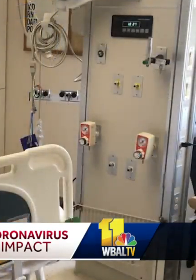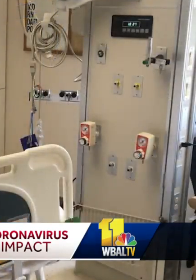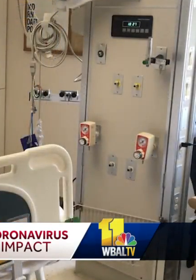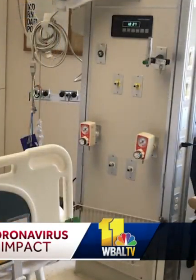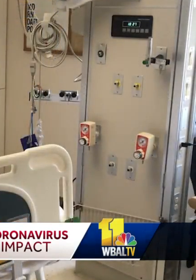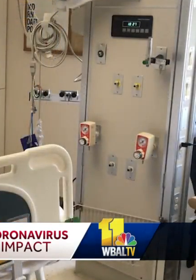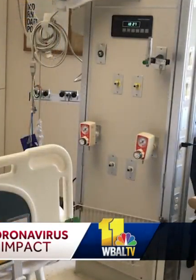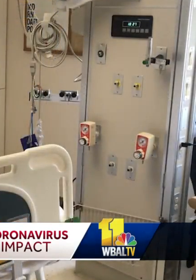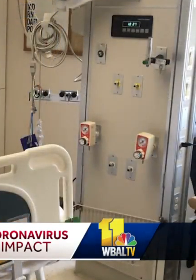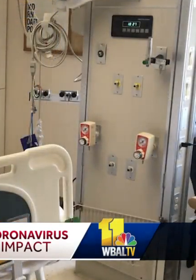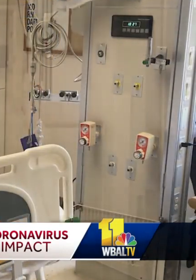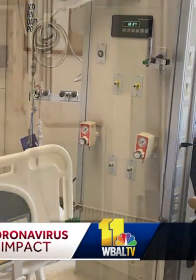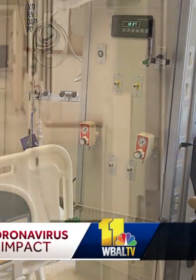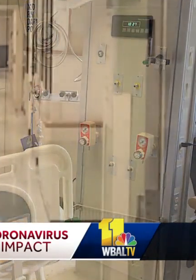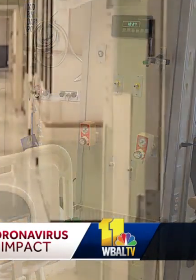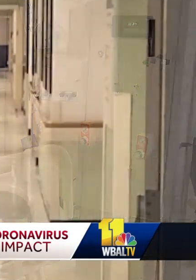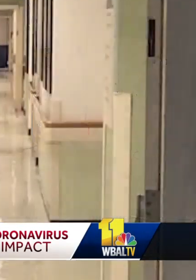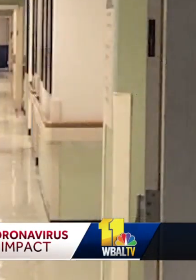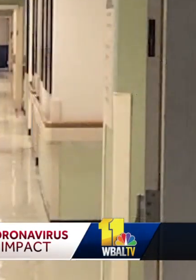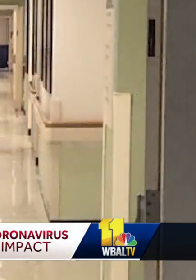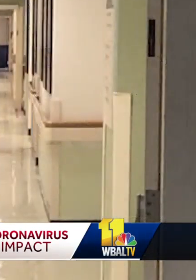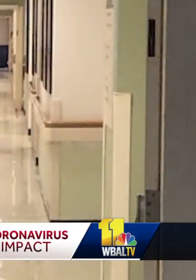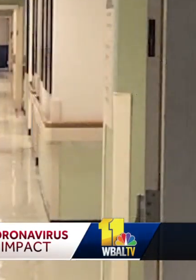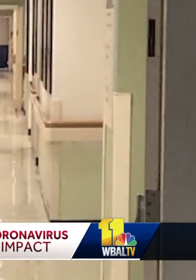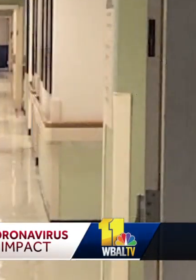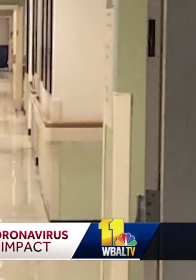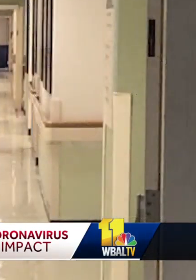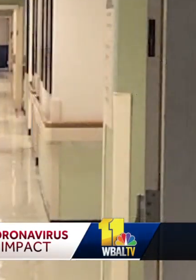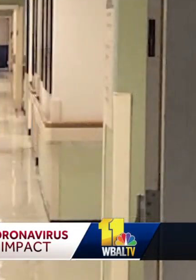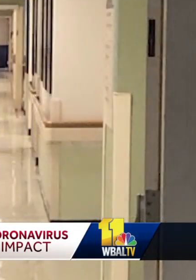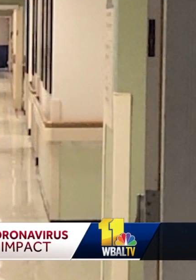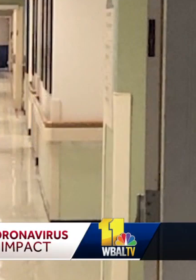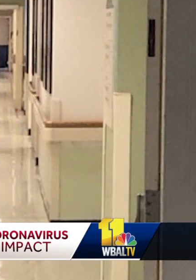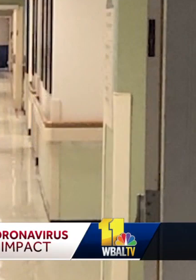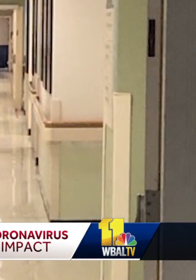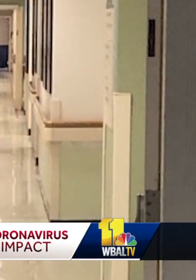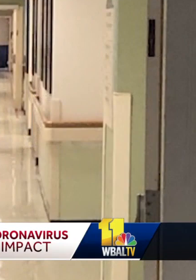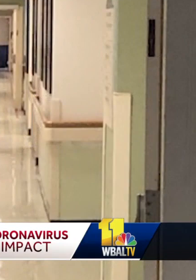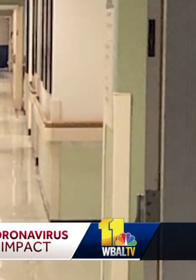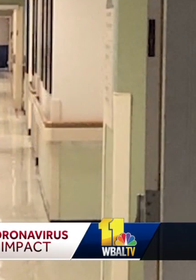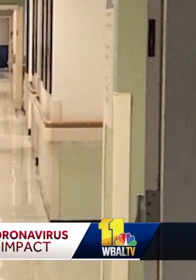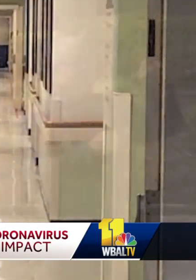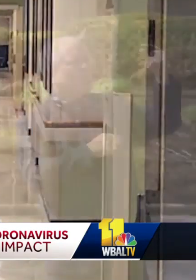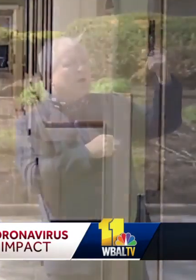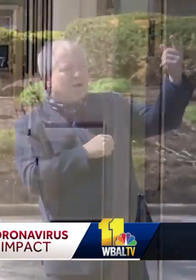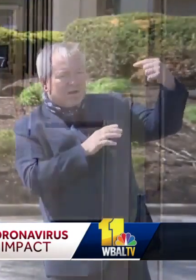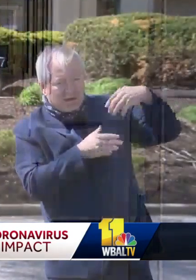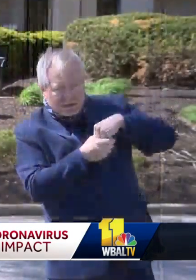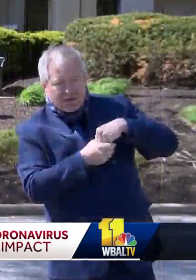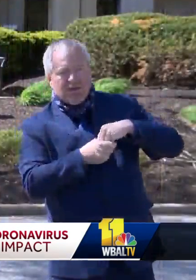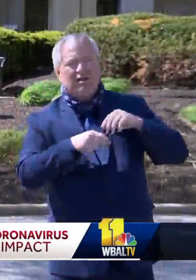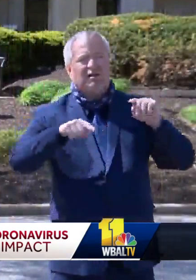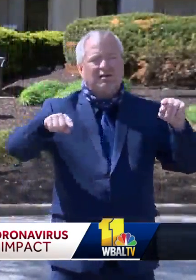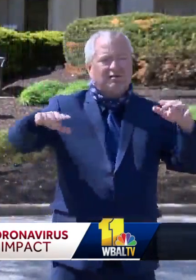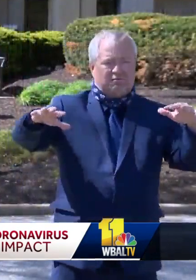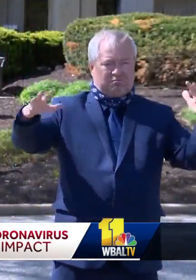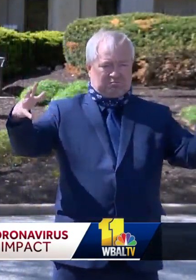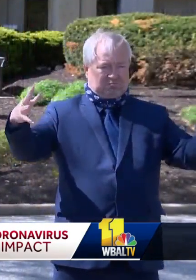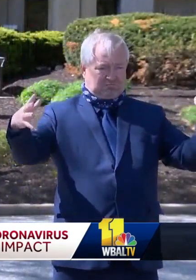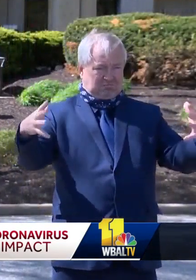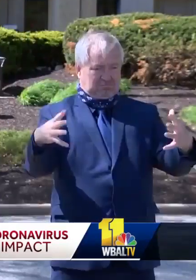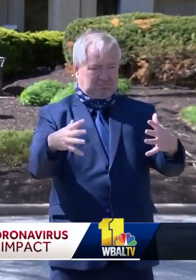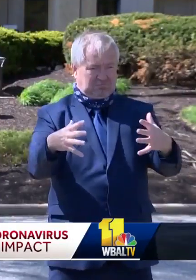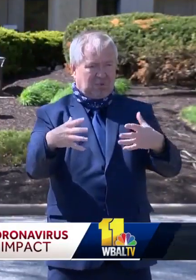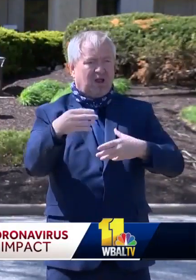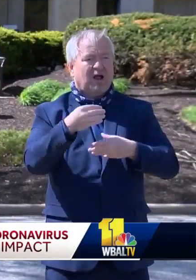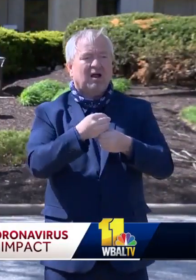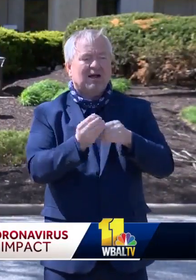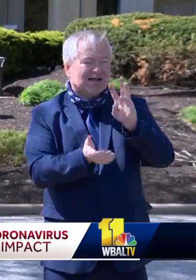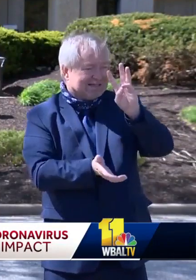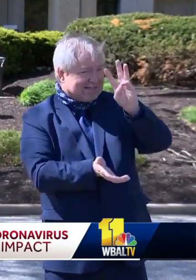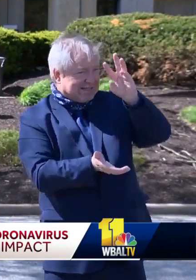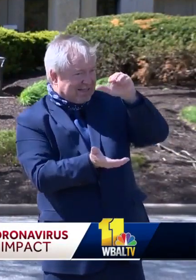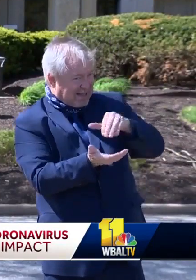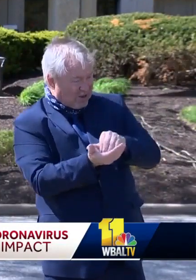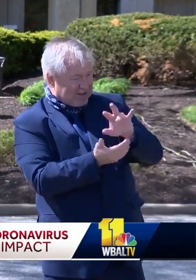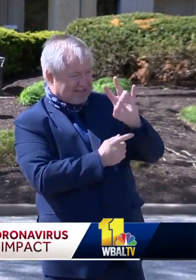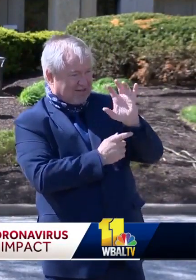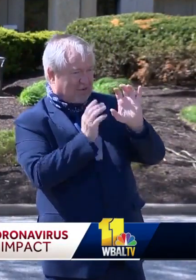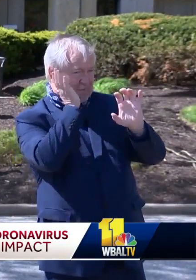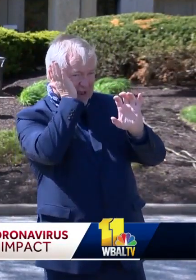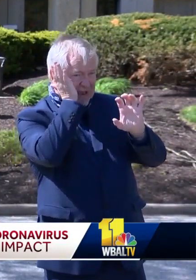HOSPITAL DIRECTORS TELL US AFTER A SOFT LAUNCH ON MONDAY, THERE ARE 25 CORONAVIRUS PATIENTS ADMITTED.